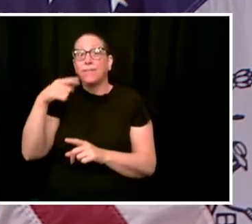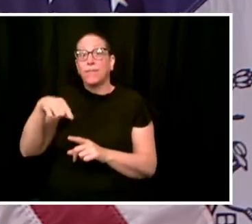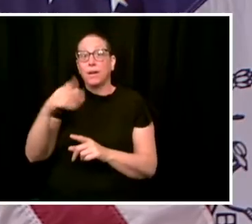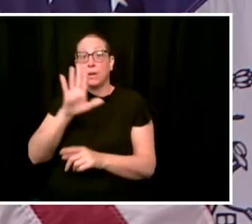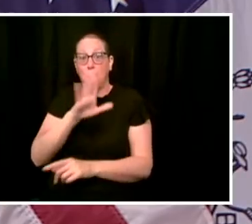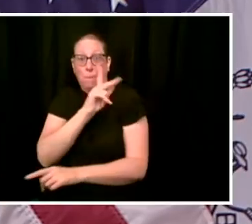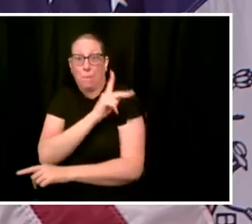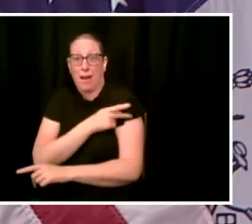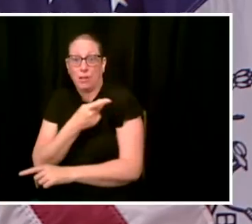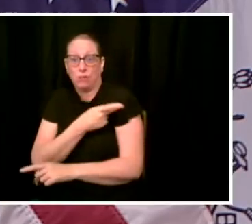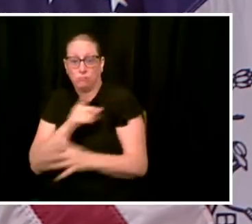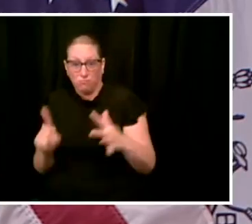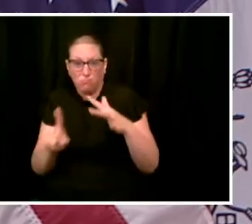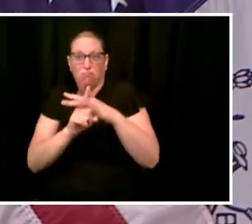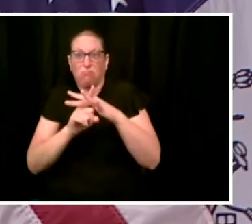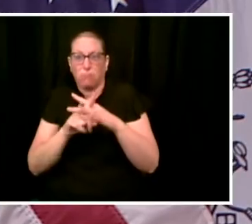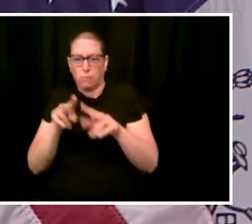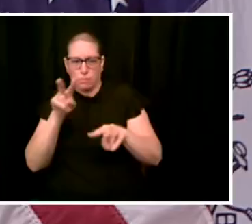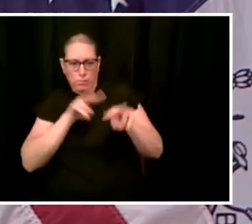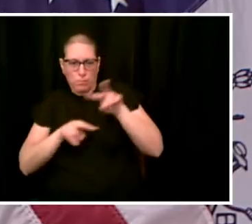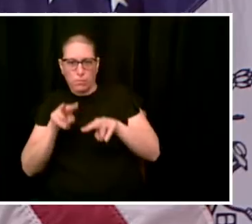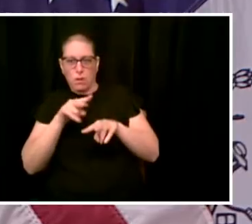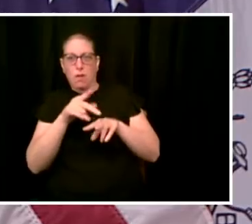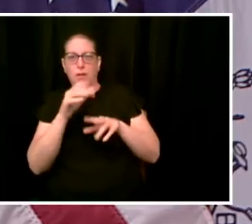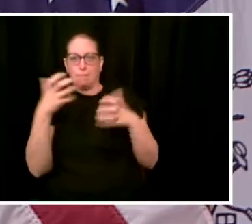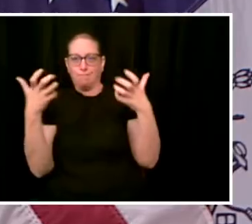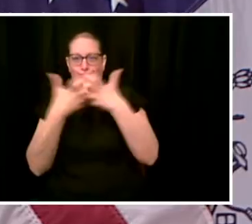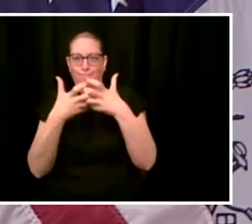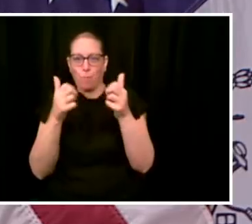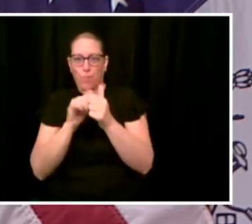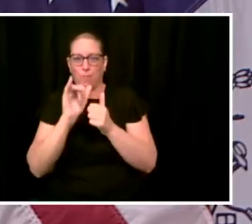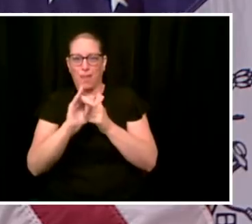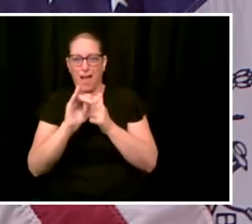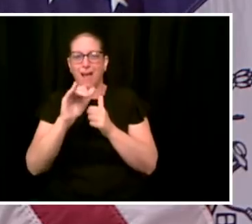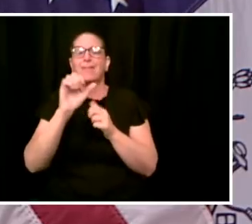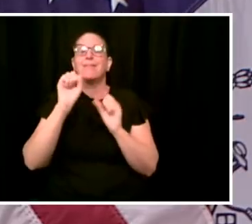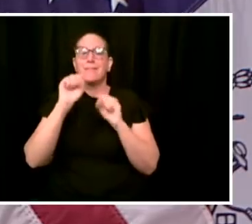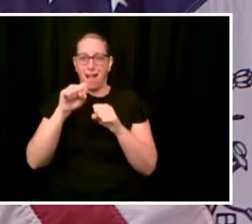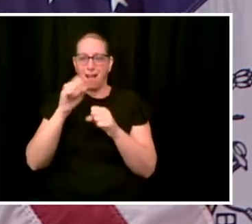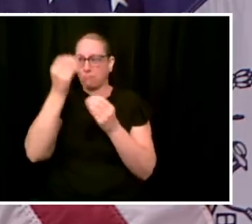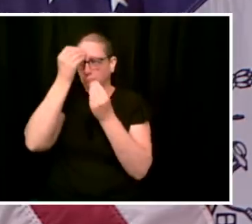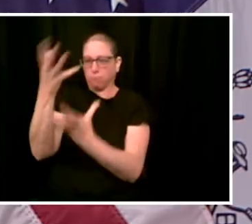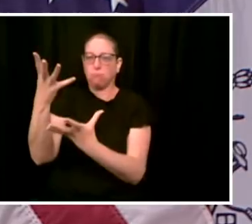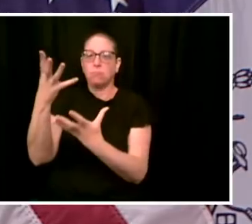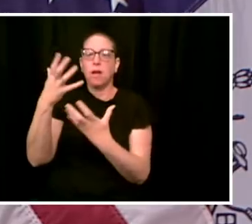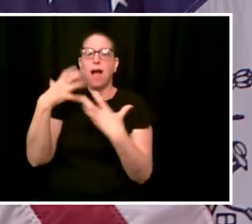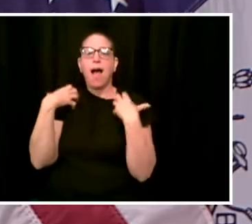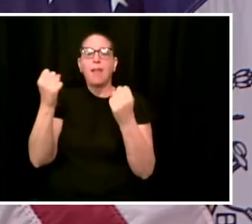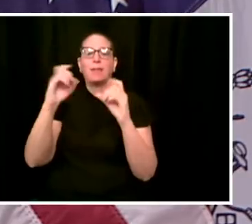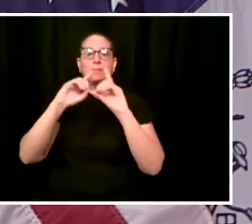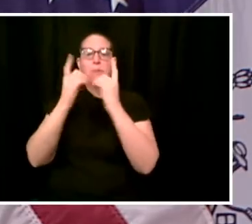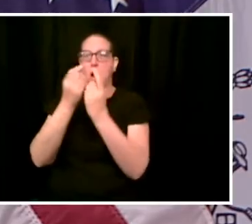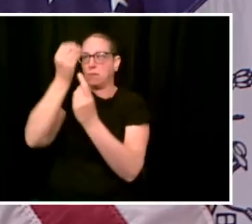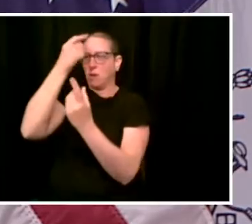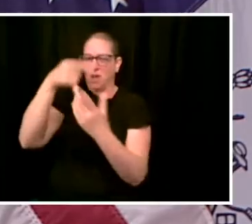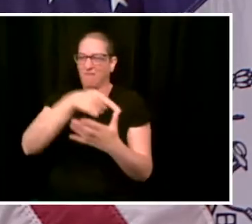OBLGAITONI FOR THEM TO PREORT.